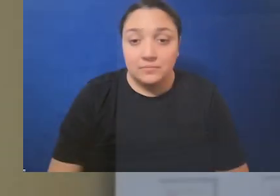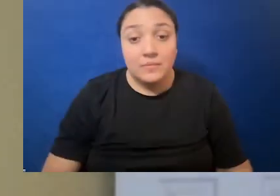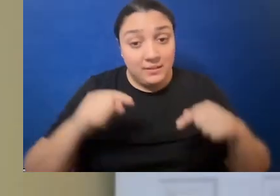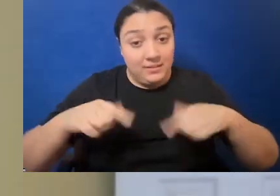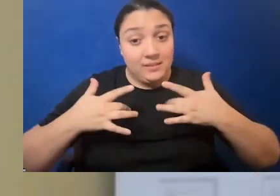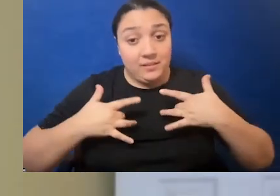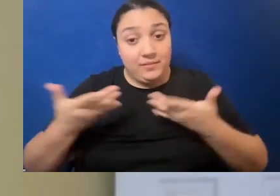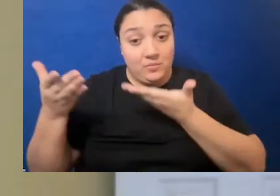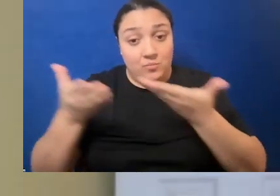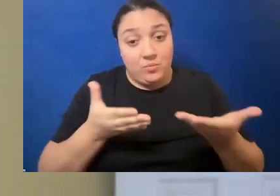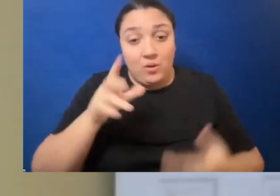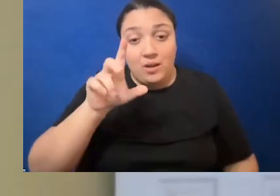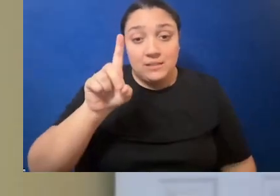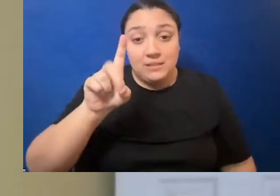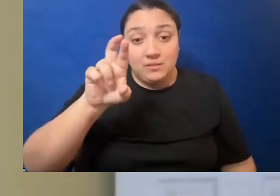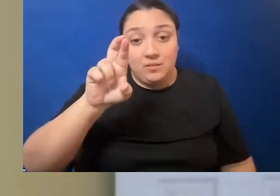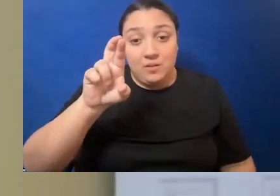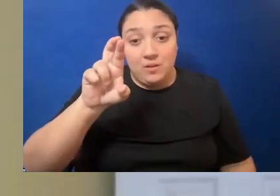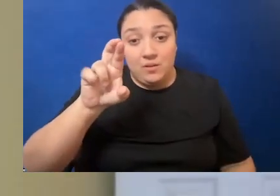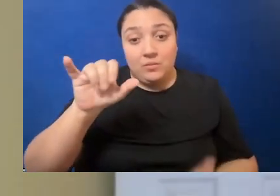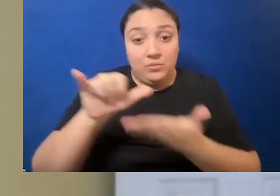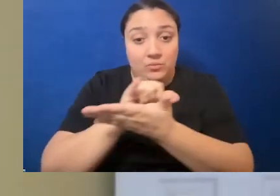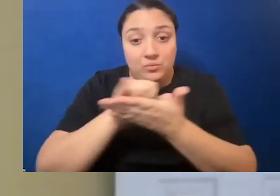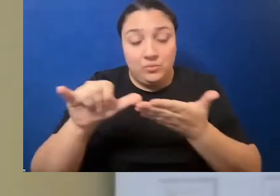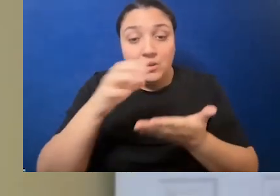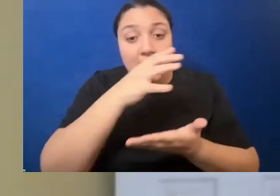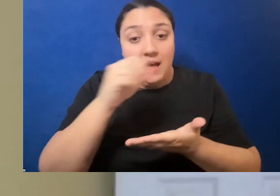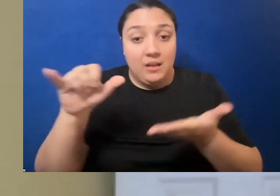THIS EVENT THE BROUGHT TO YOU BY DISABILITY RIGHTS NEW YORK AND